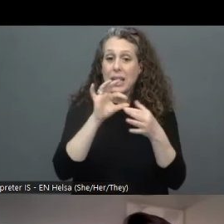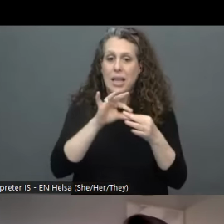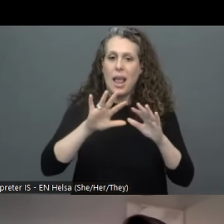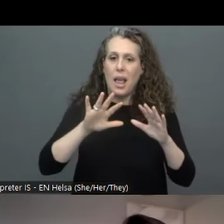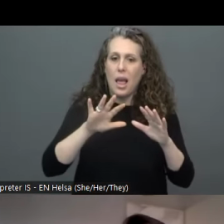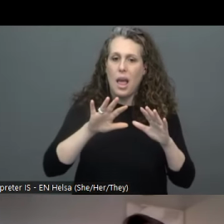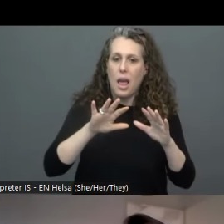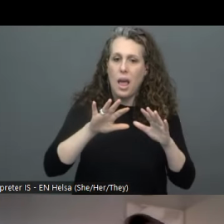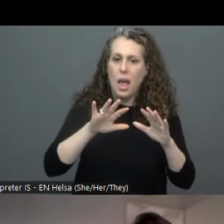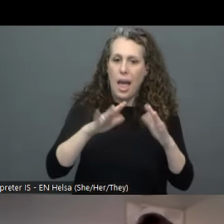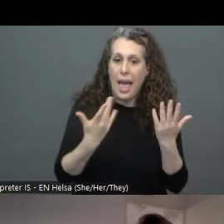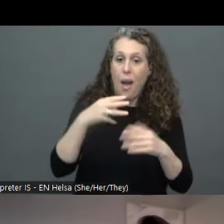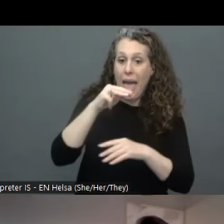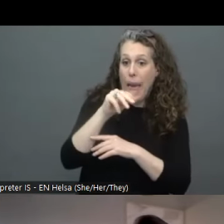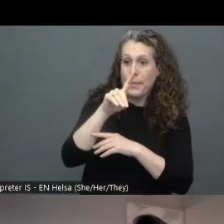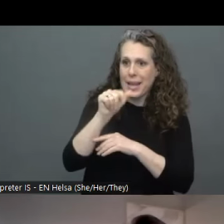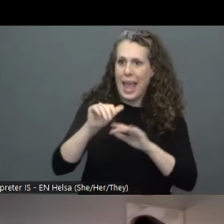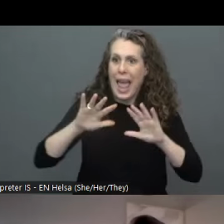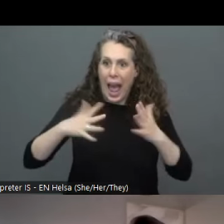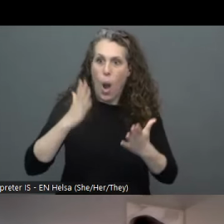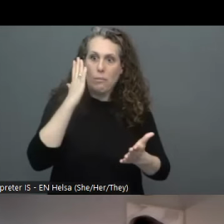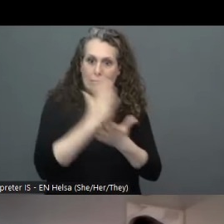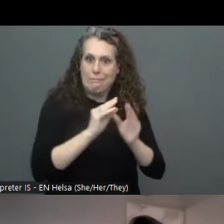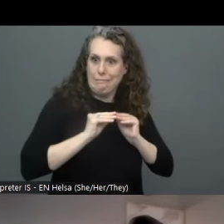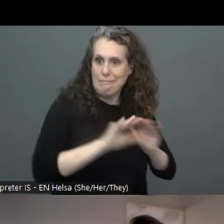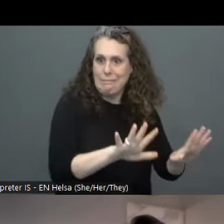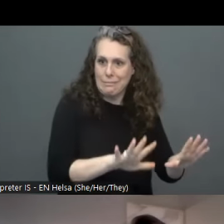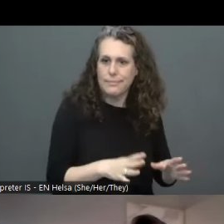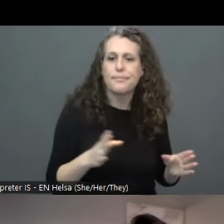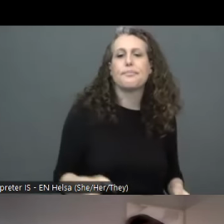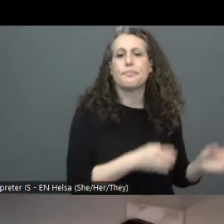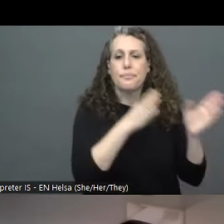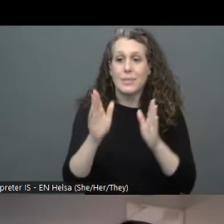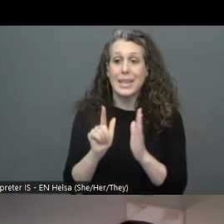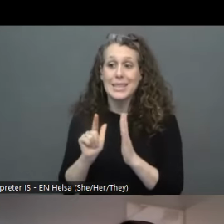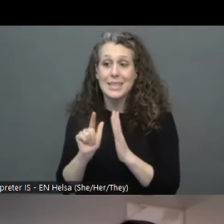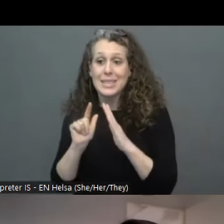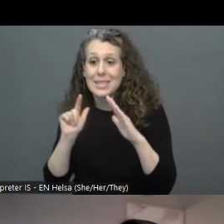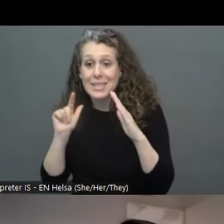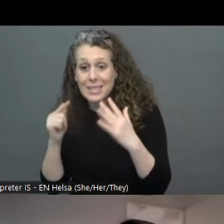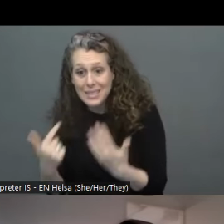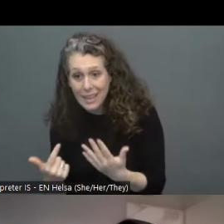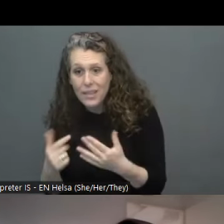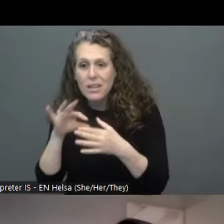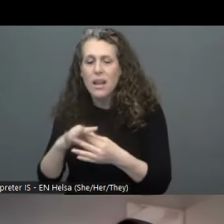must do action to programming. And the last module to inclusive accountability of the population.